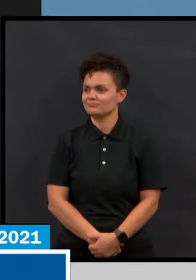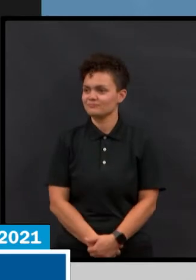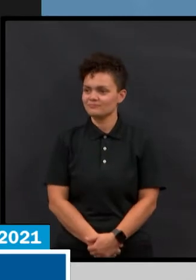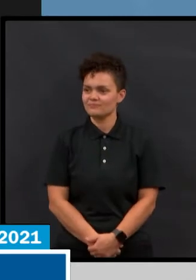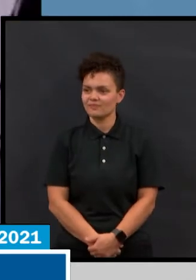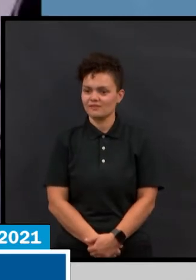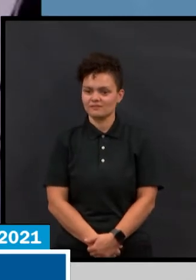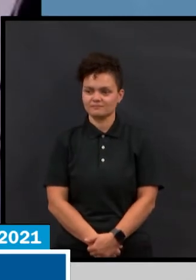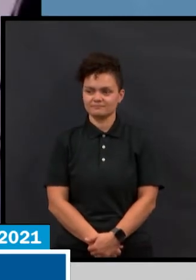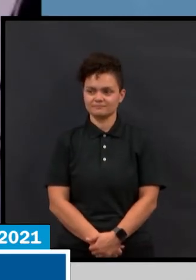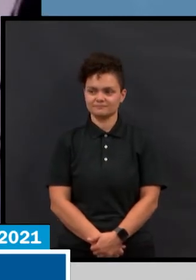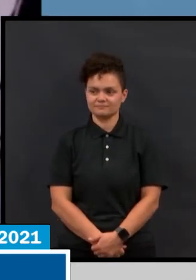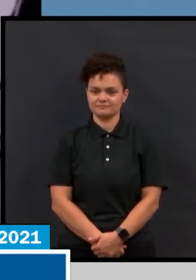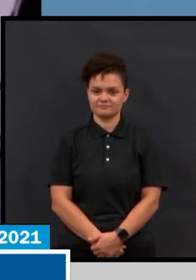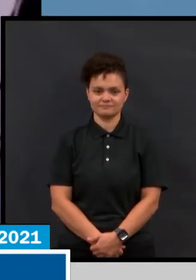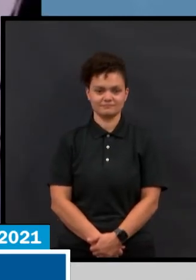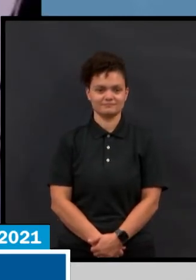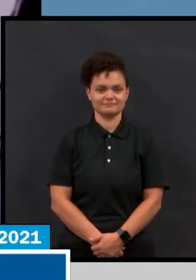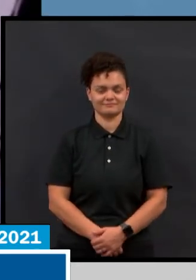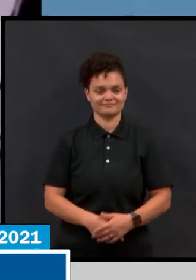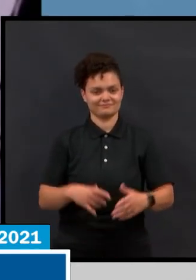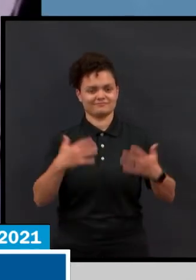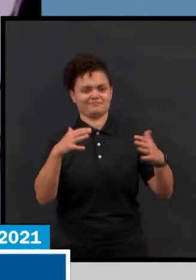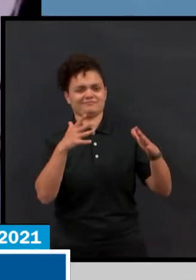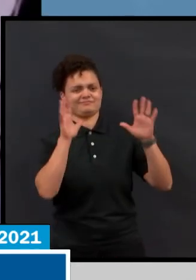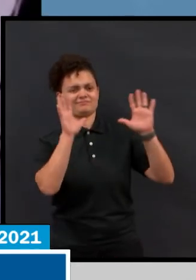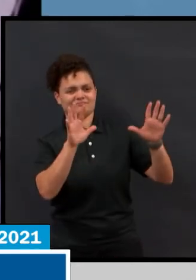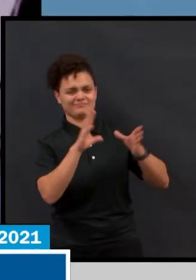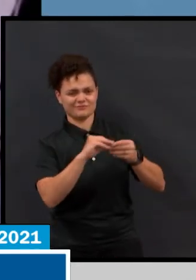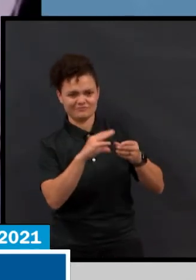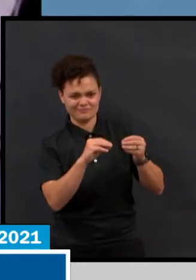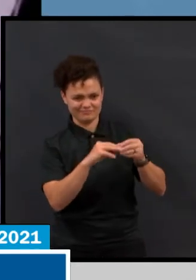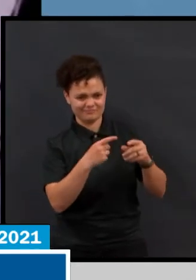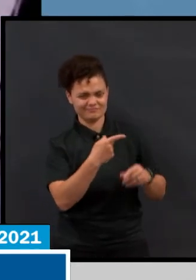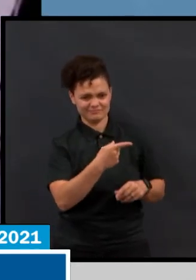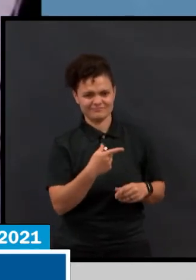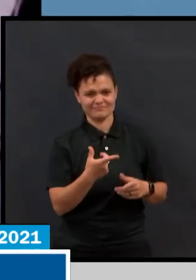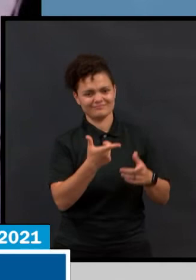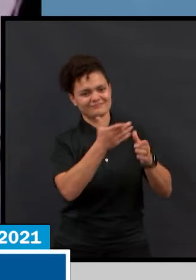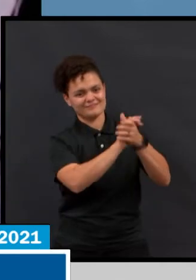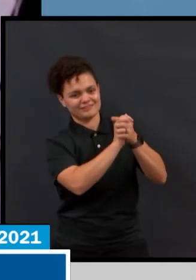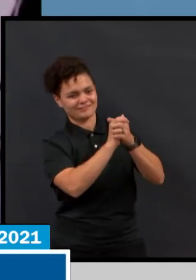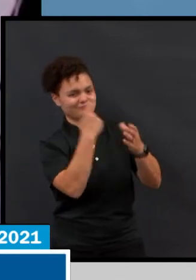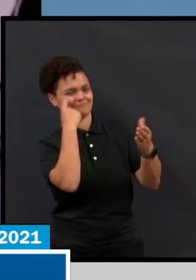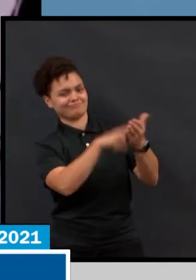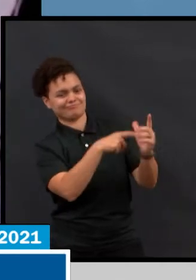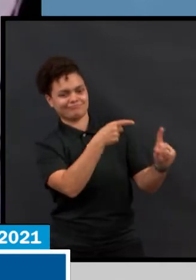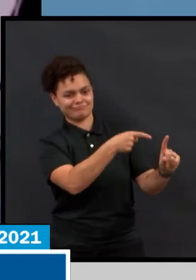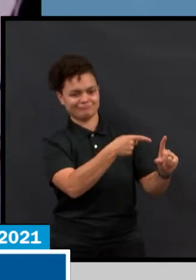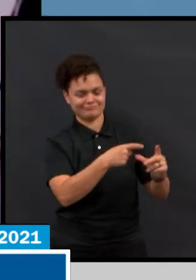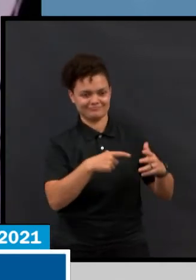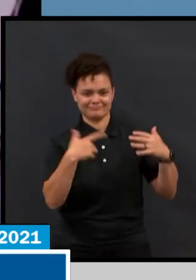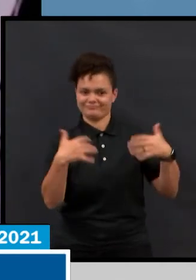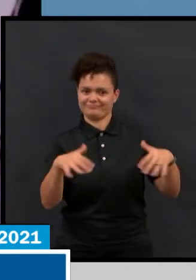that was wonderful wow congrats to our absolutely terrific to see that kind of community commitment